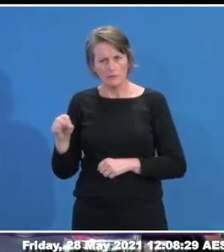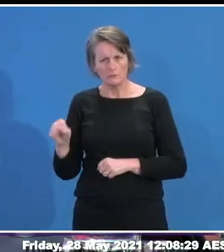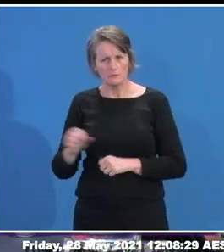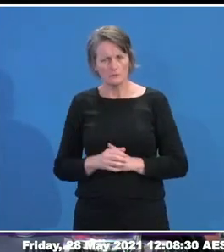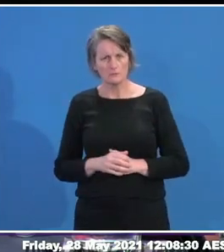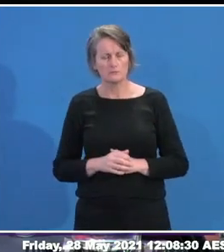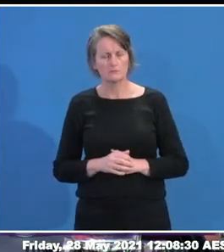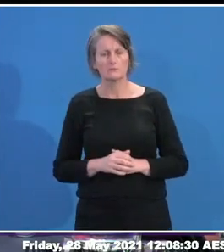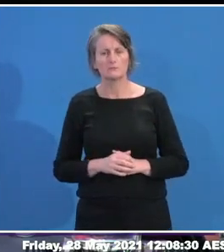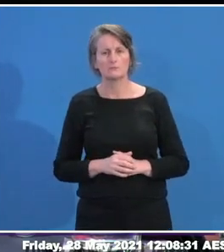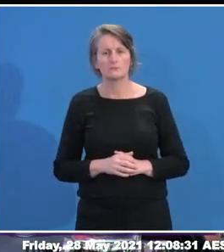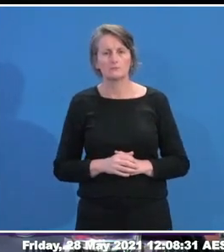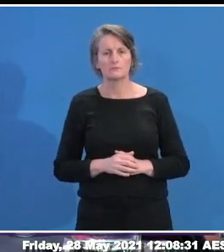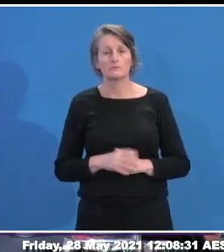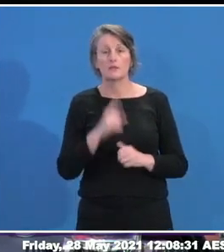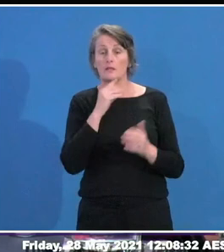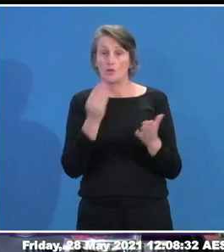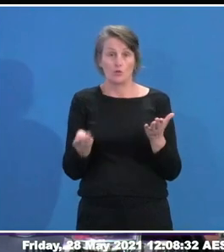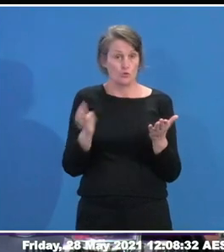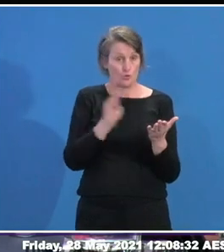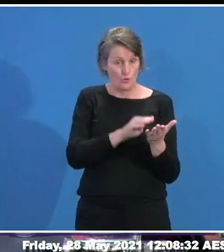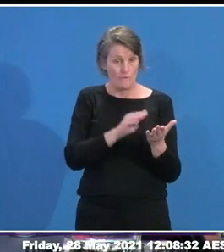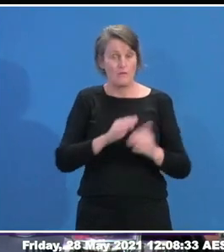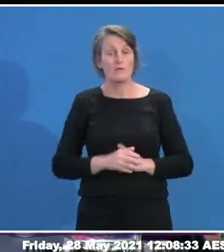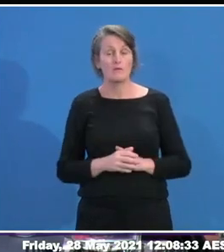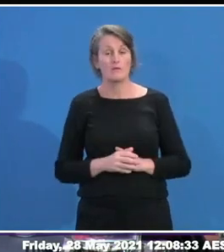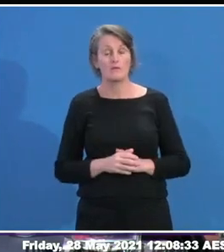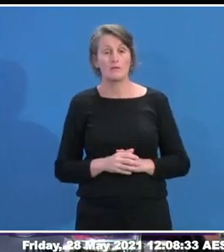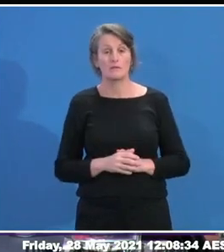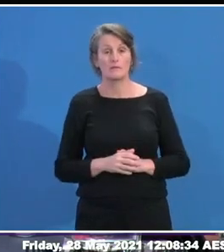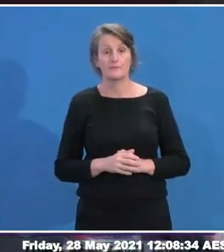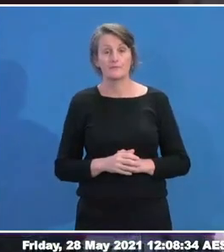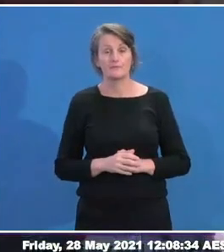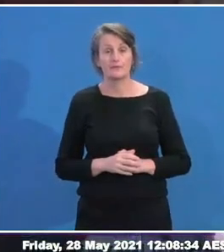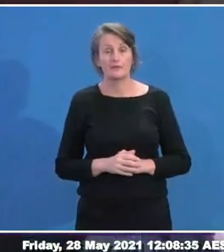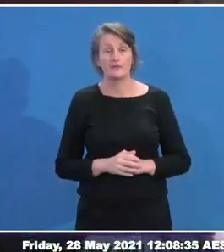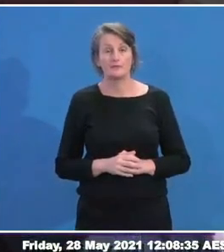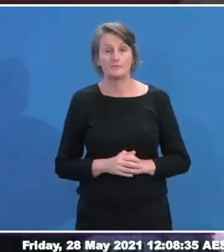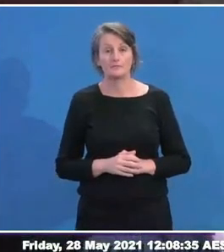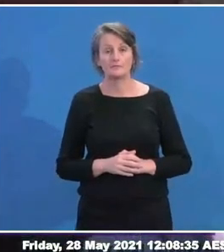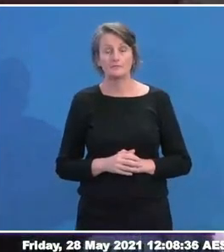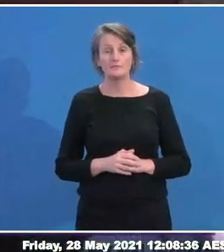Can I just take you over the page and you will no doubt recall